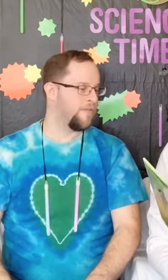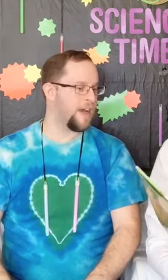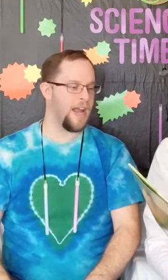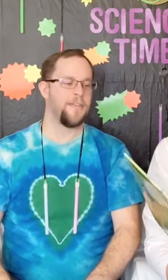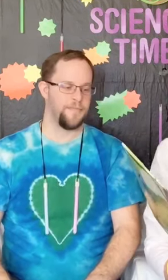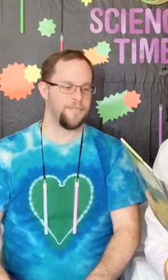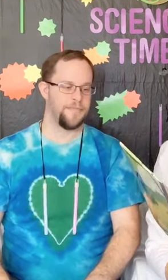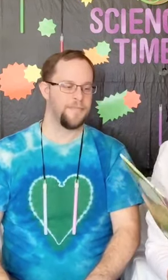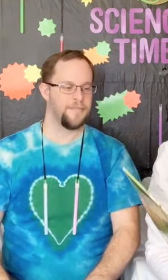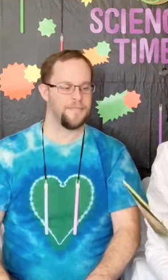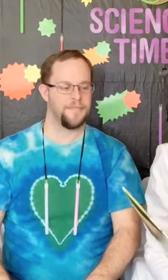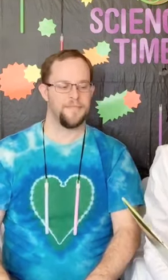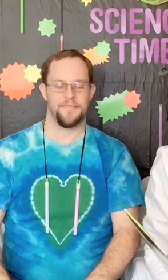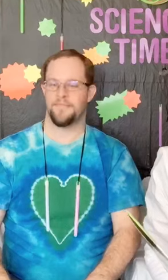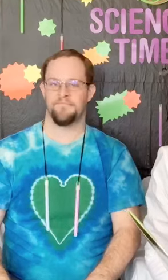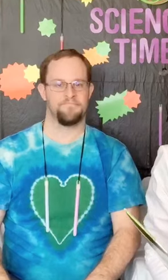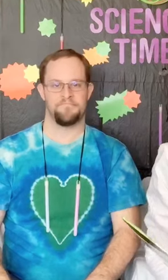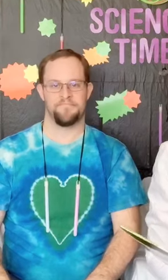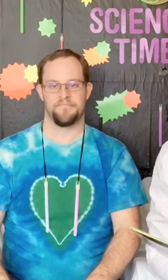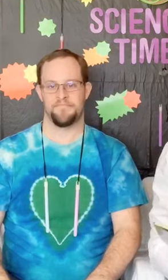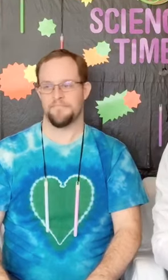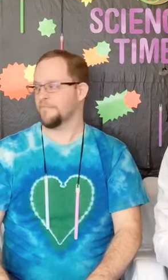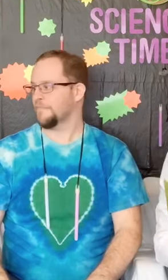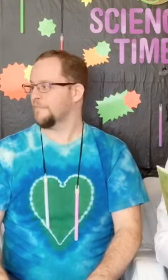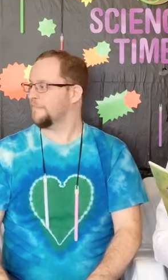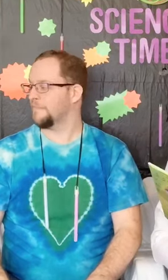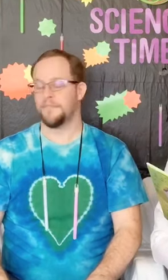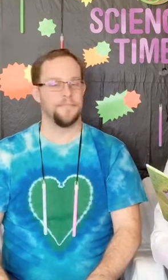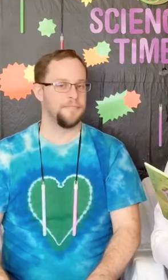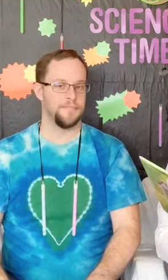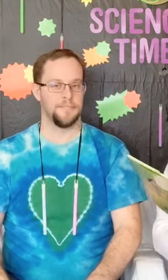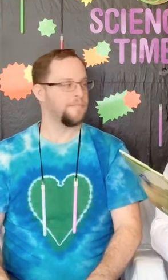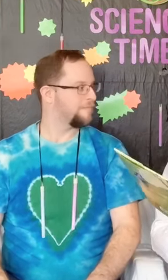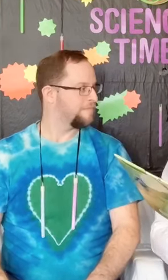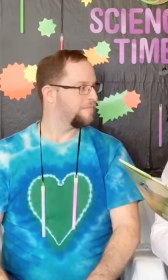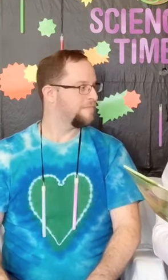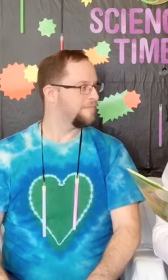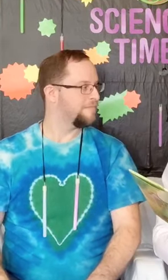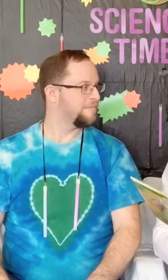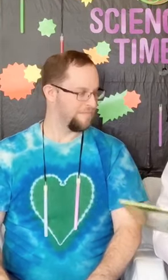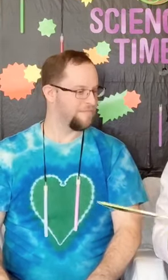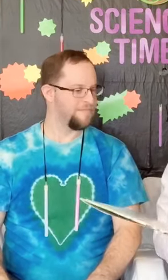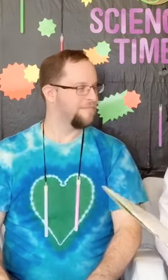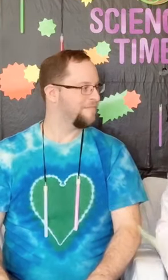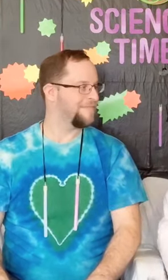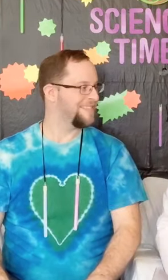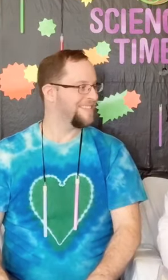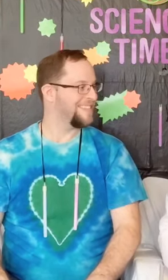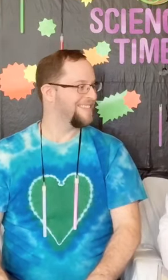Fungi. Funky forest fungi. I'm sorry, I'm waiting for you to make a